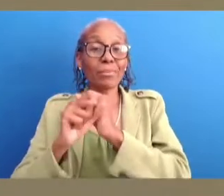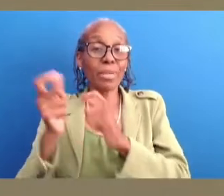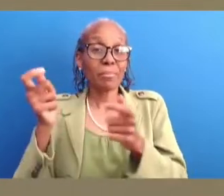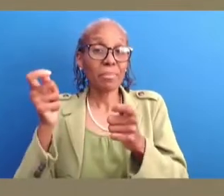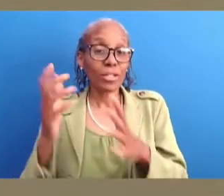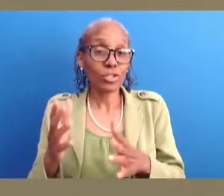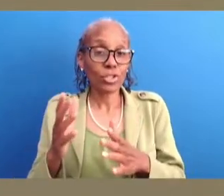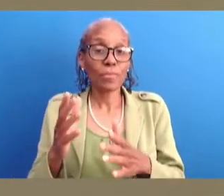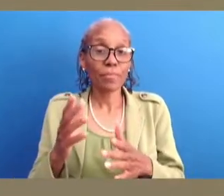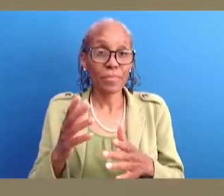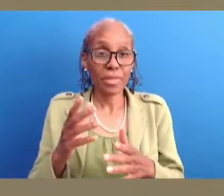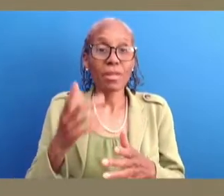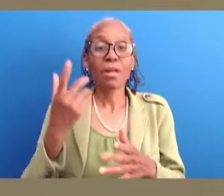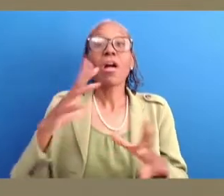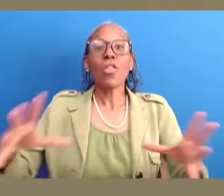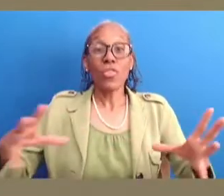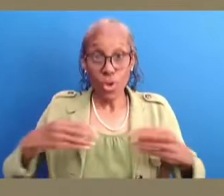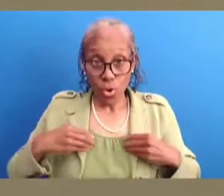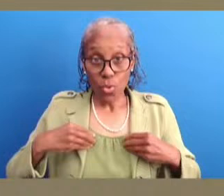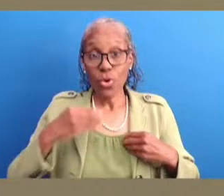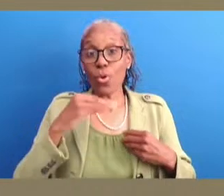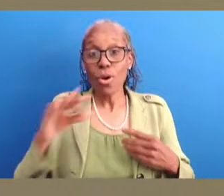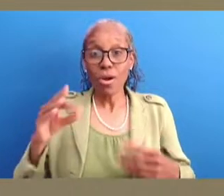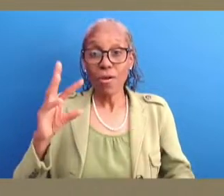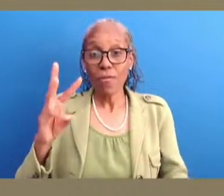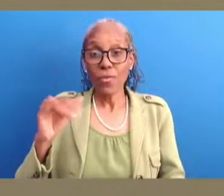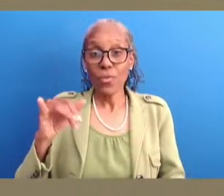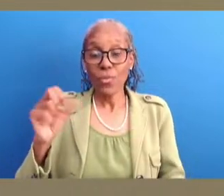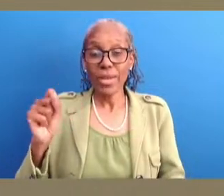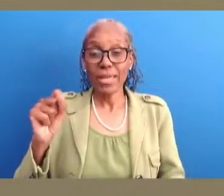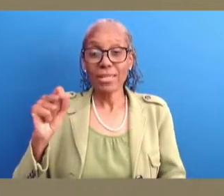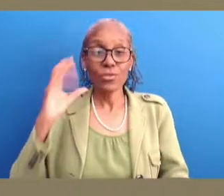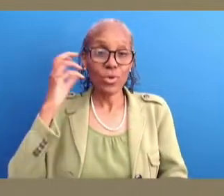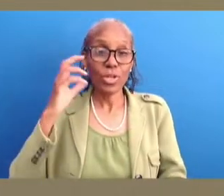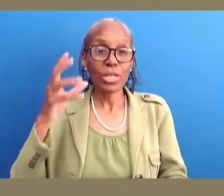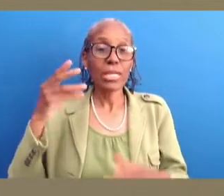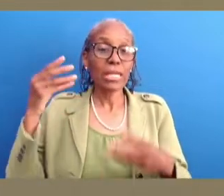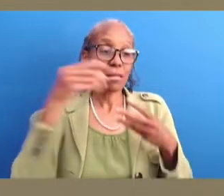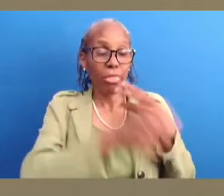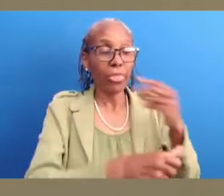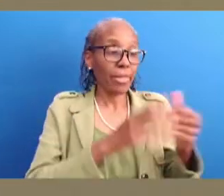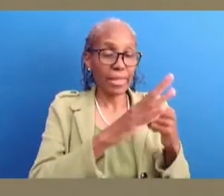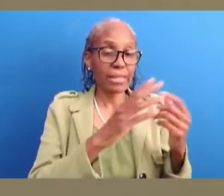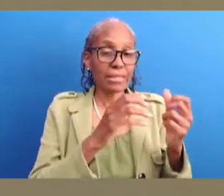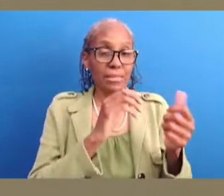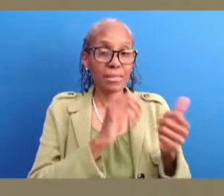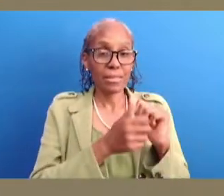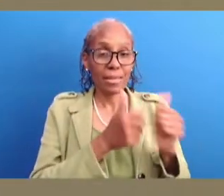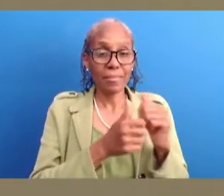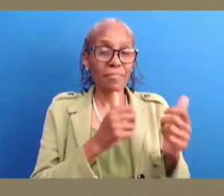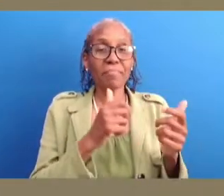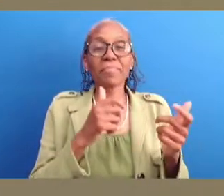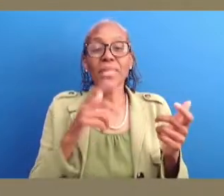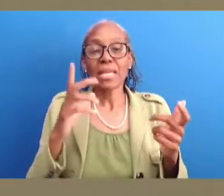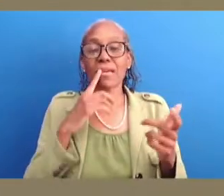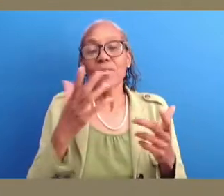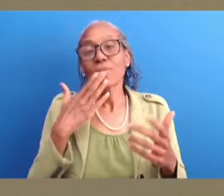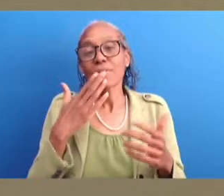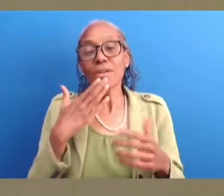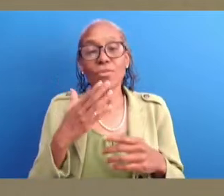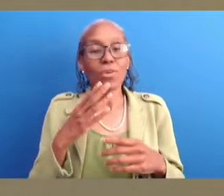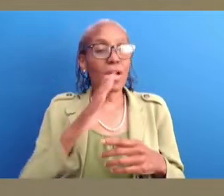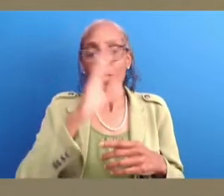IN '69.